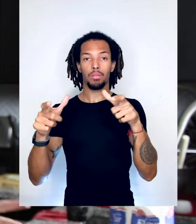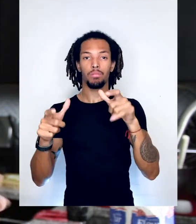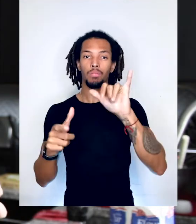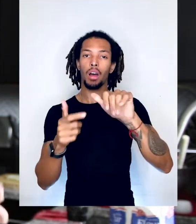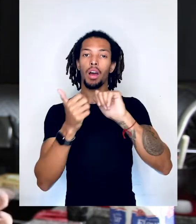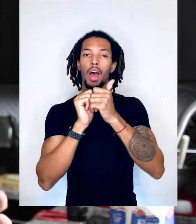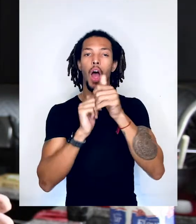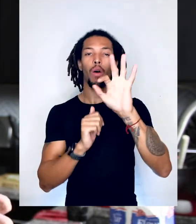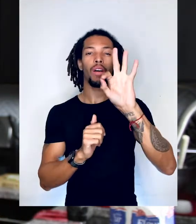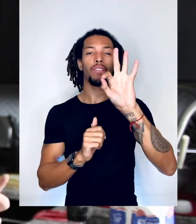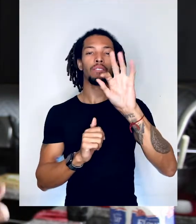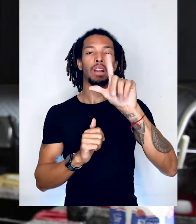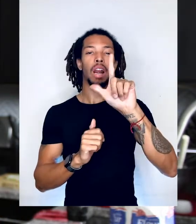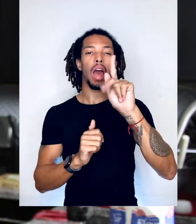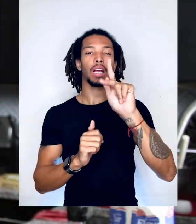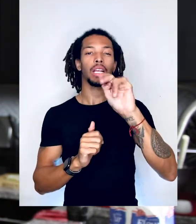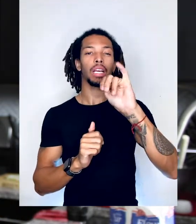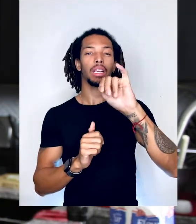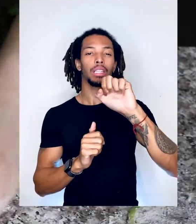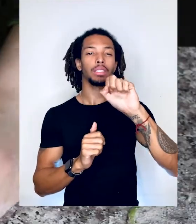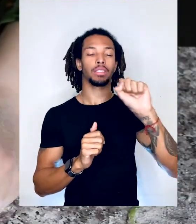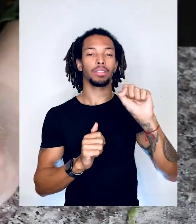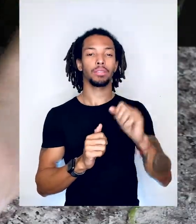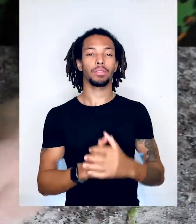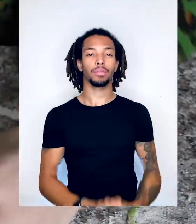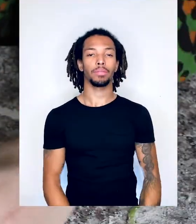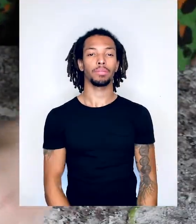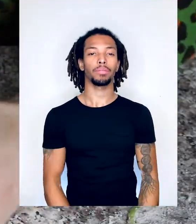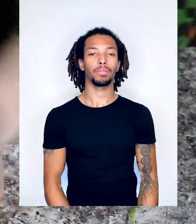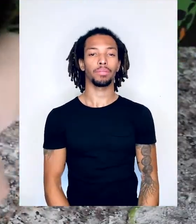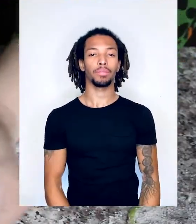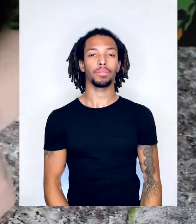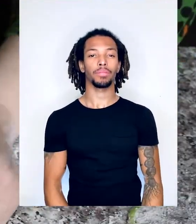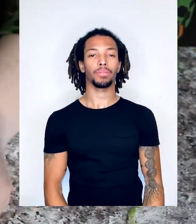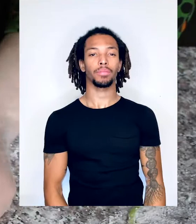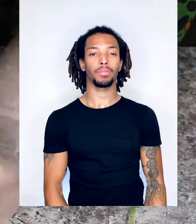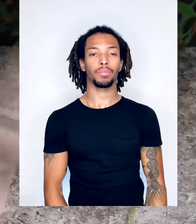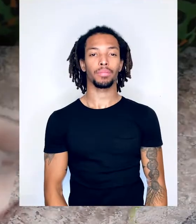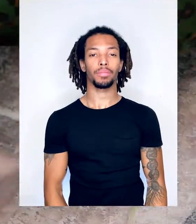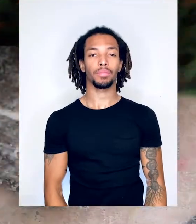flakiness, when it heats up.